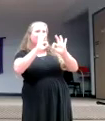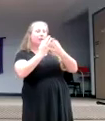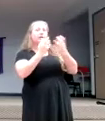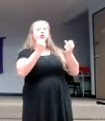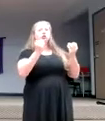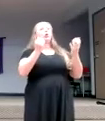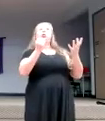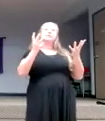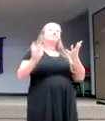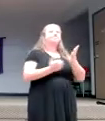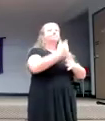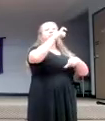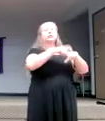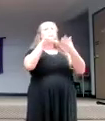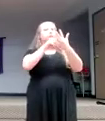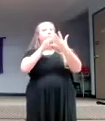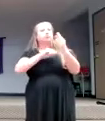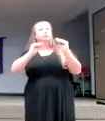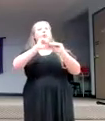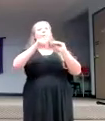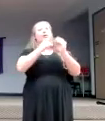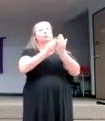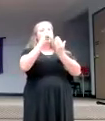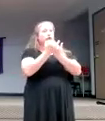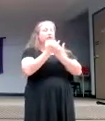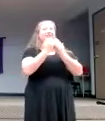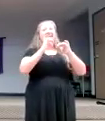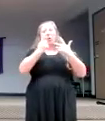the time to come and learn more about the project here and how we're here to help you was very